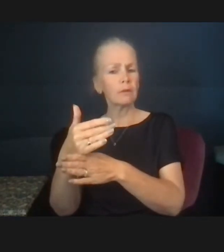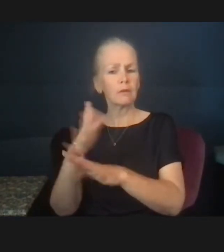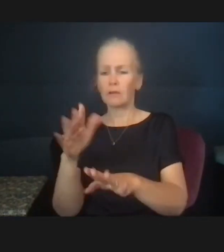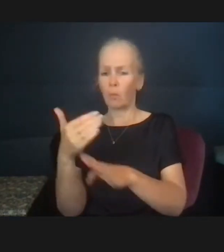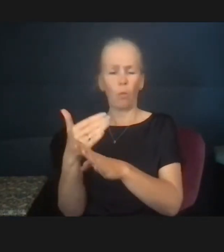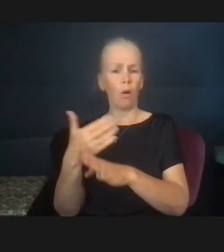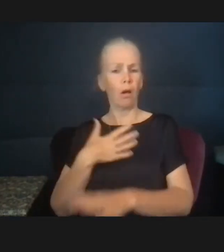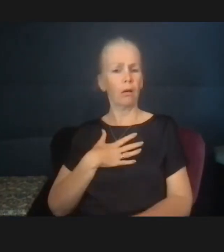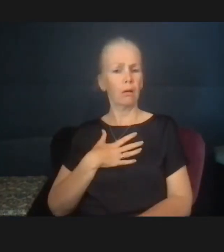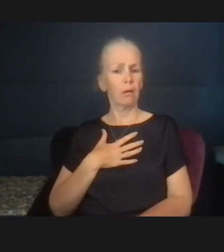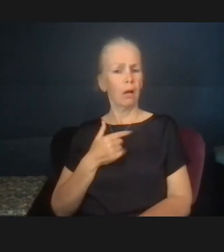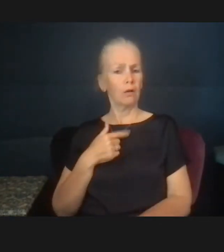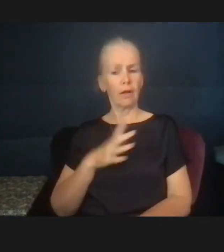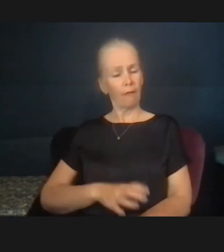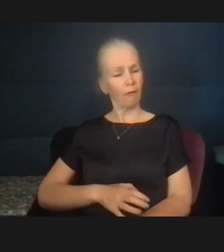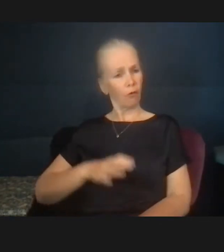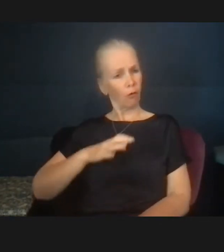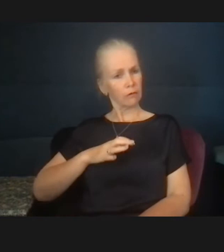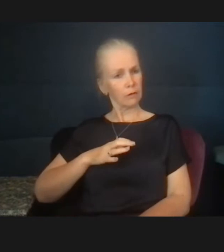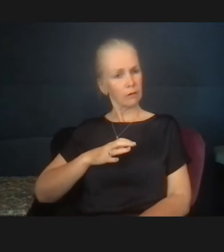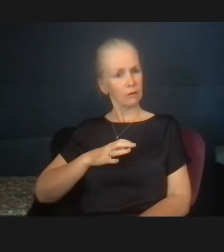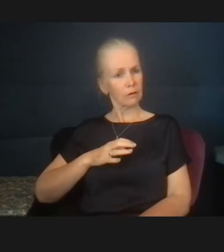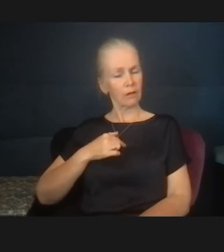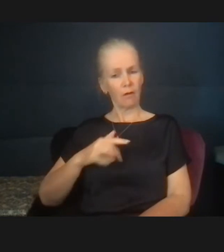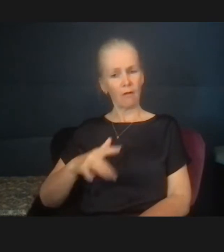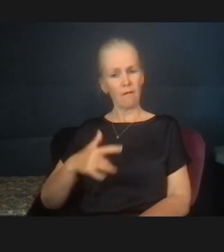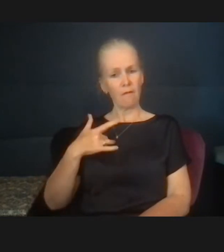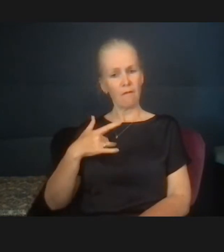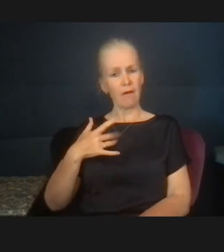work because I don't have the confidence because I don't feel that I have a place.